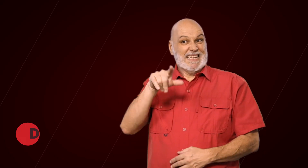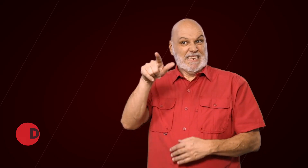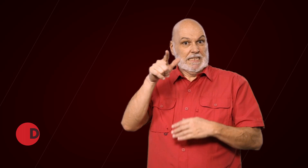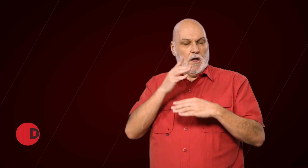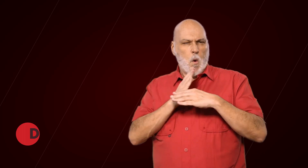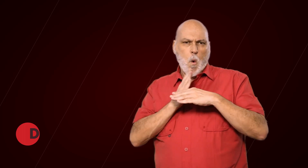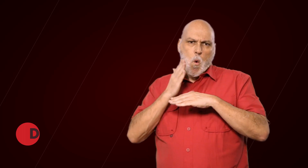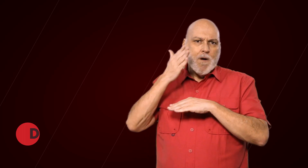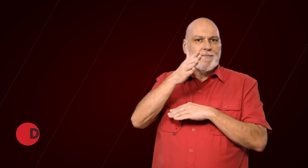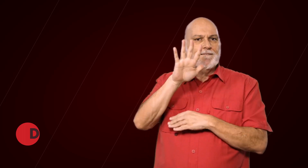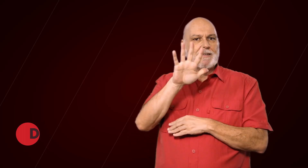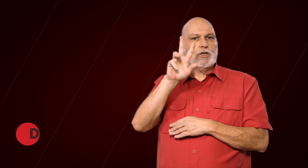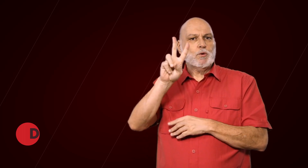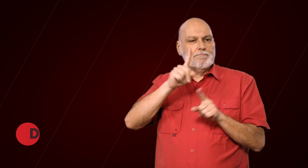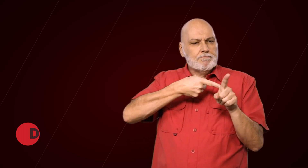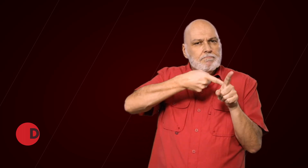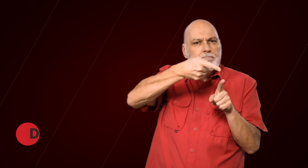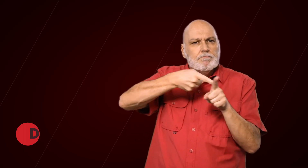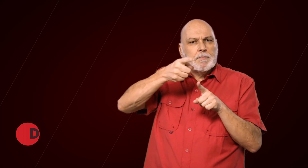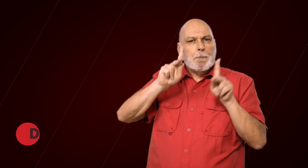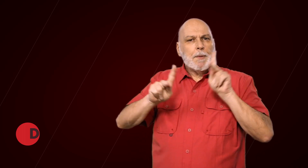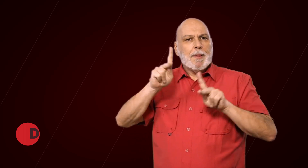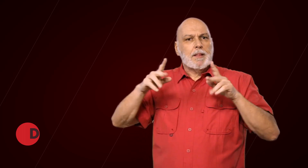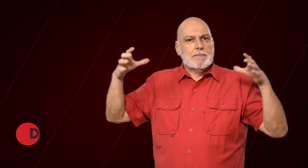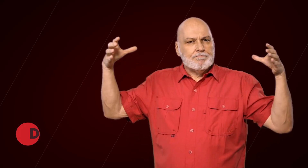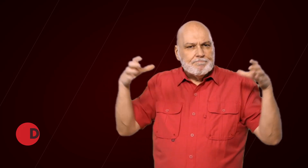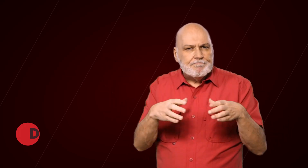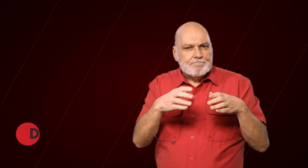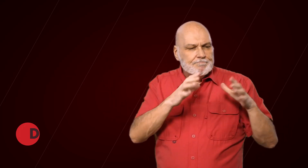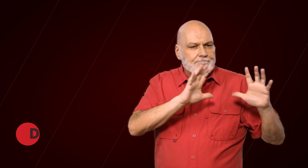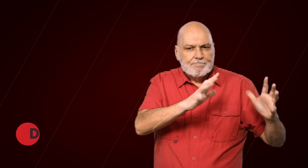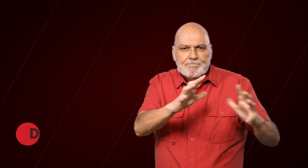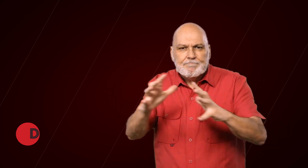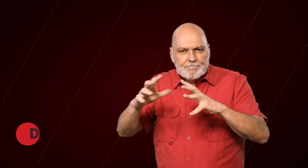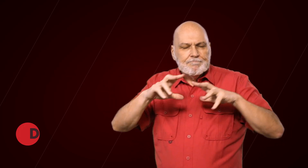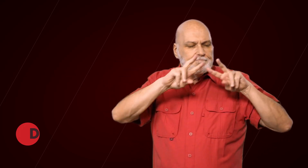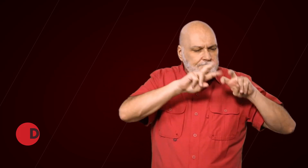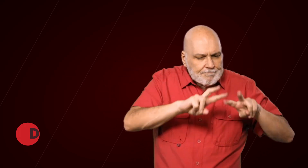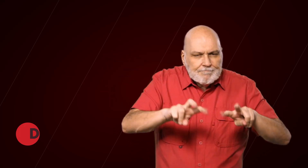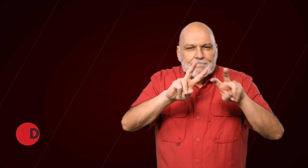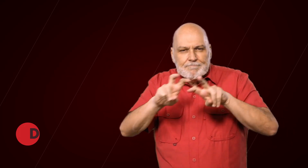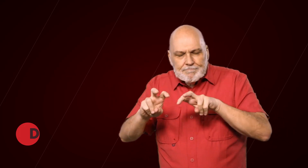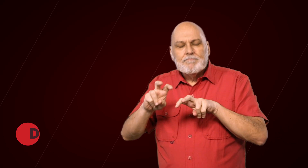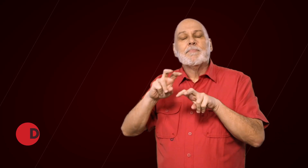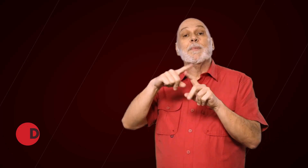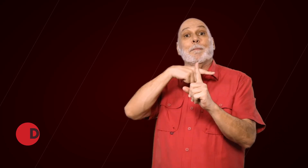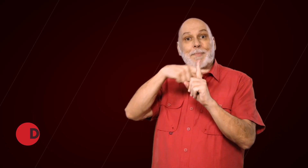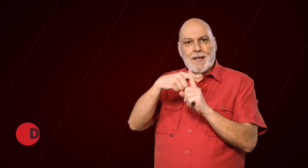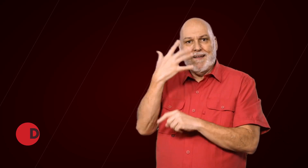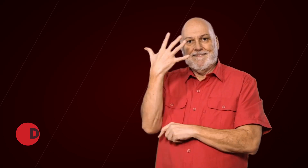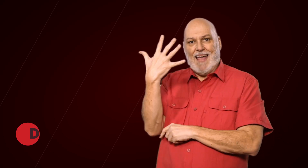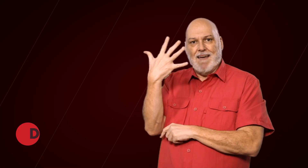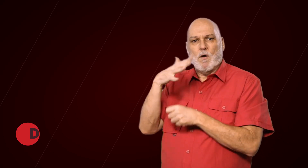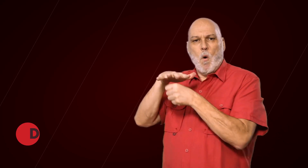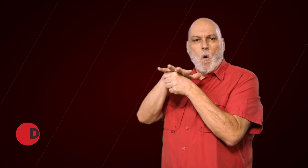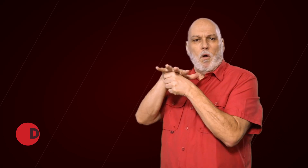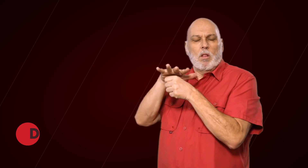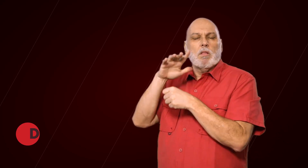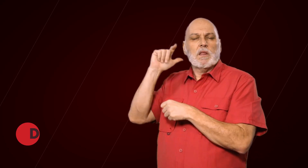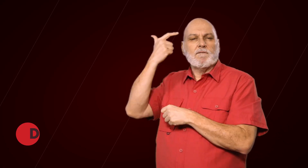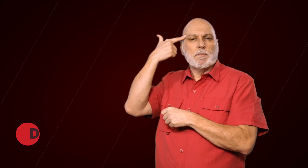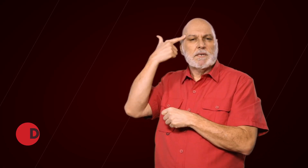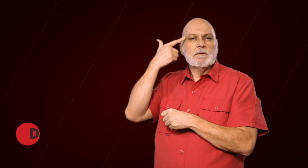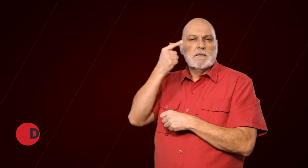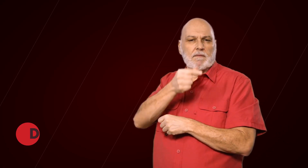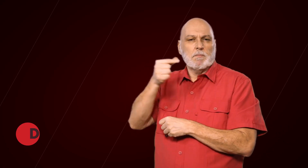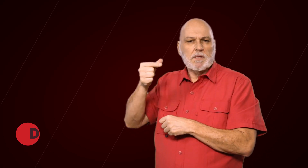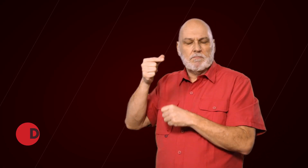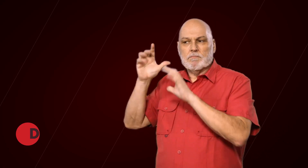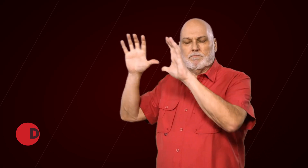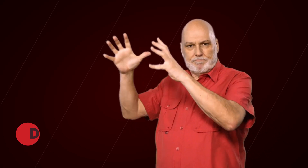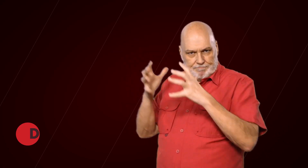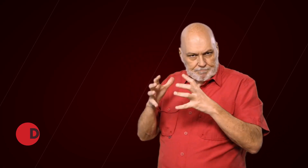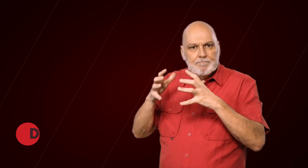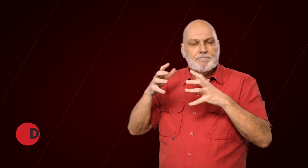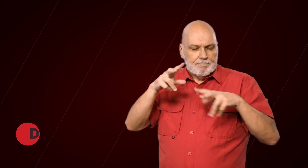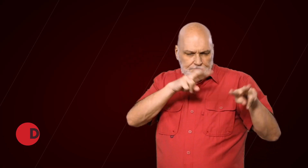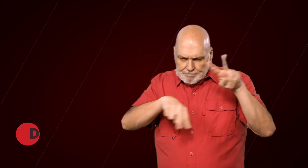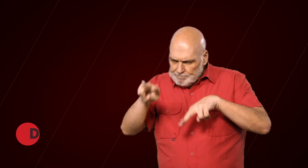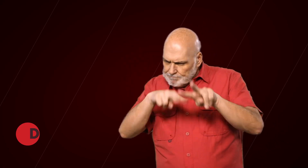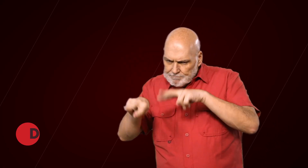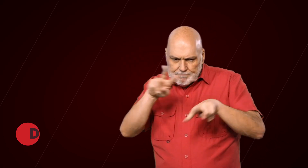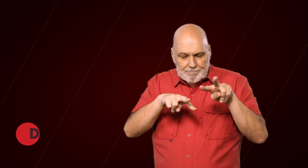[Anselmo]: Over 52 special interest groups and 5 local government